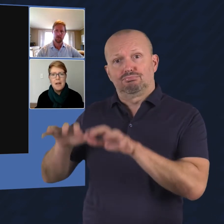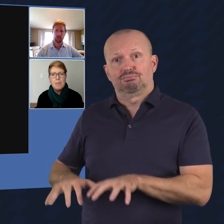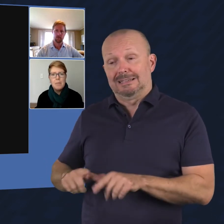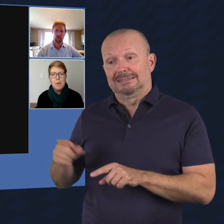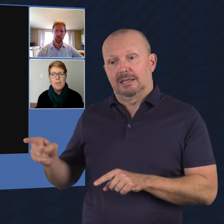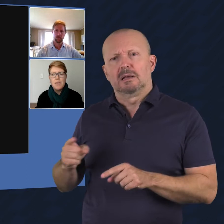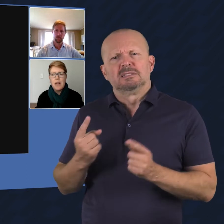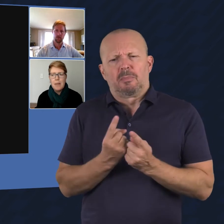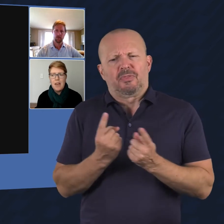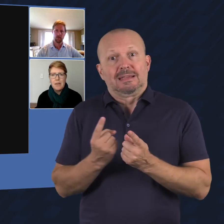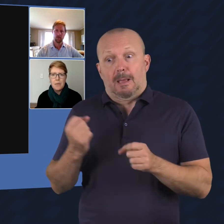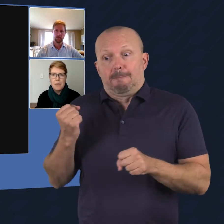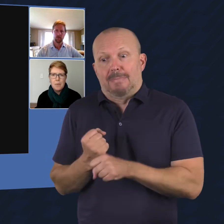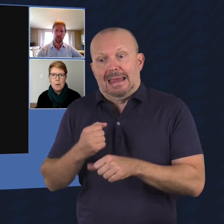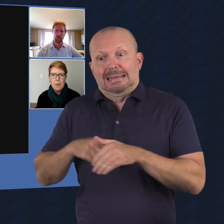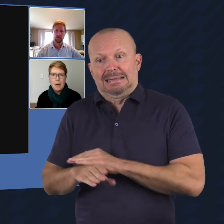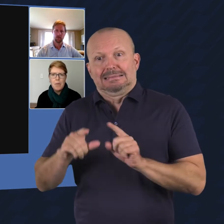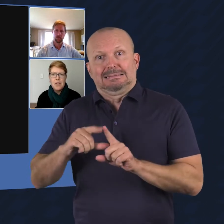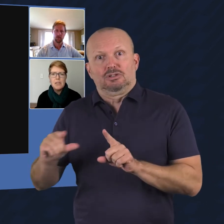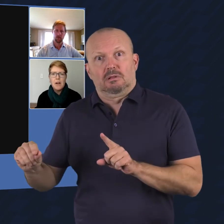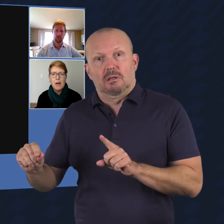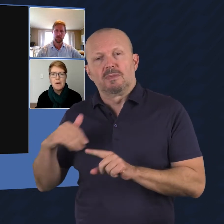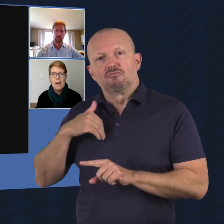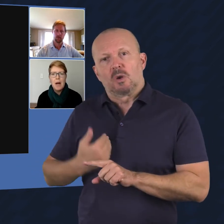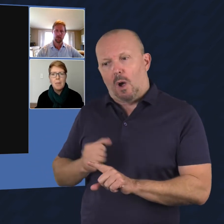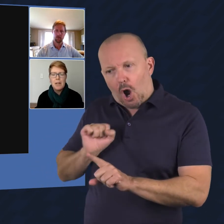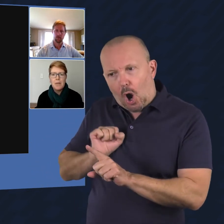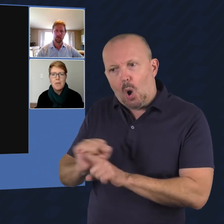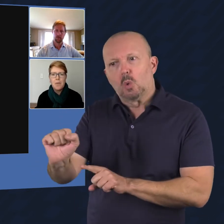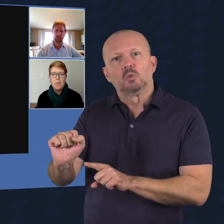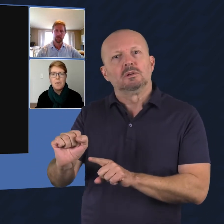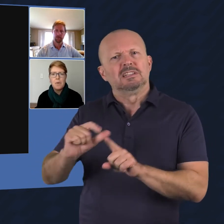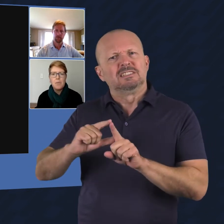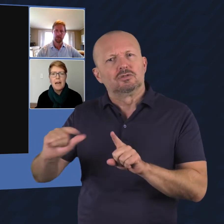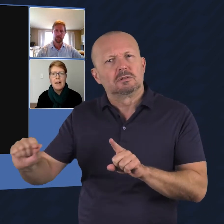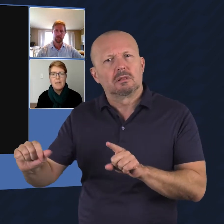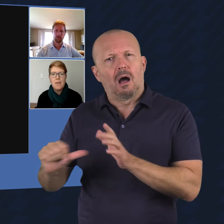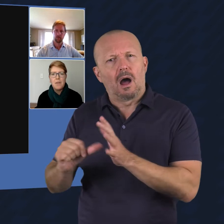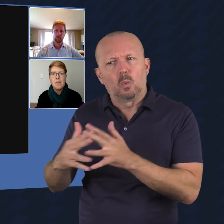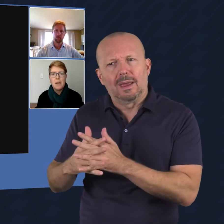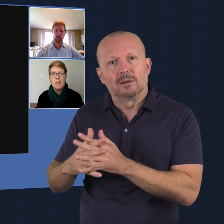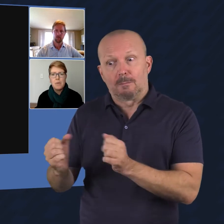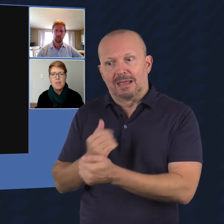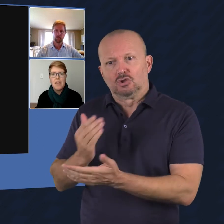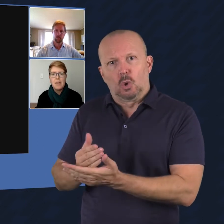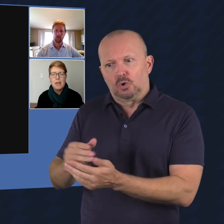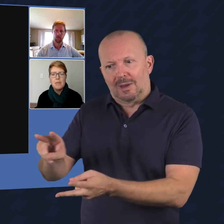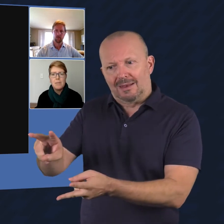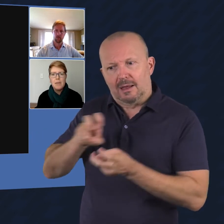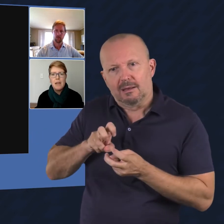'born-digital objects require particular hardware and operating systems in order to be accessed and rendered with integrity.